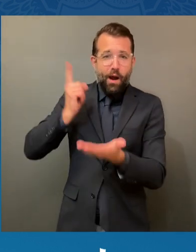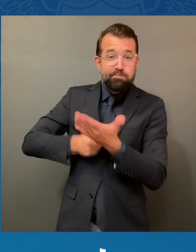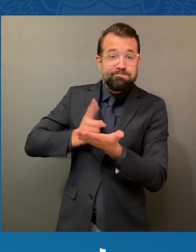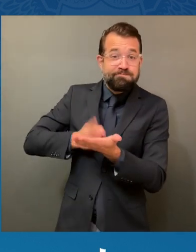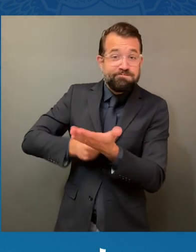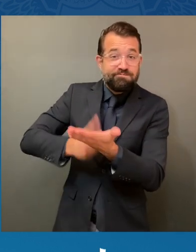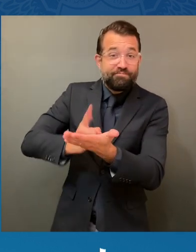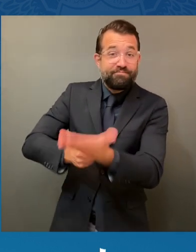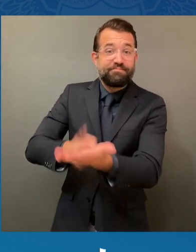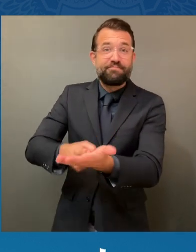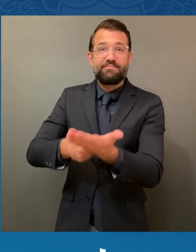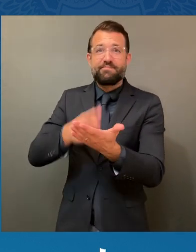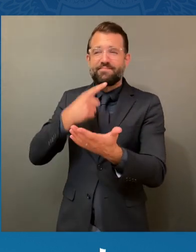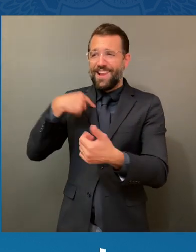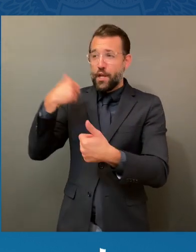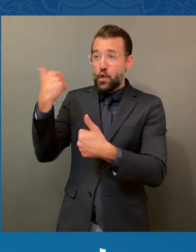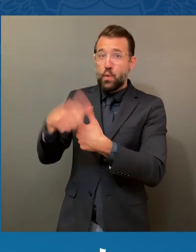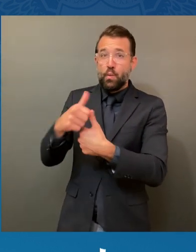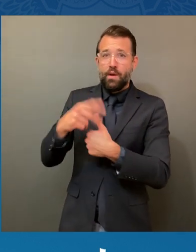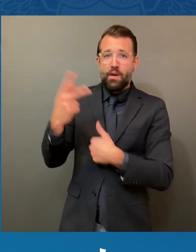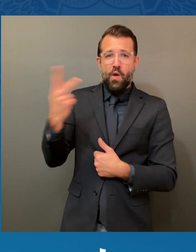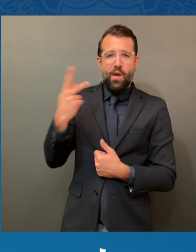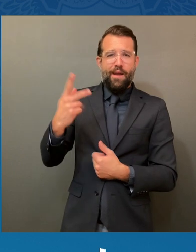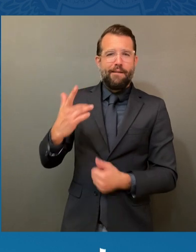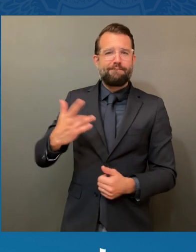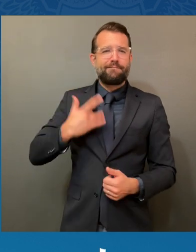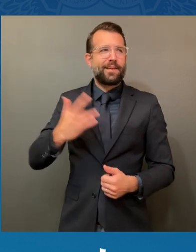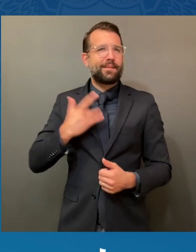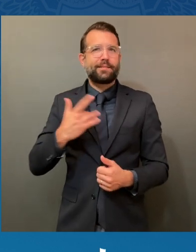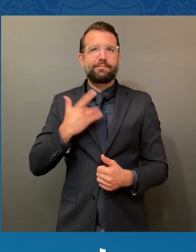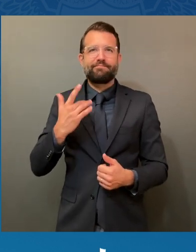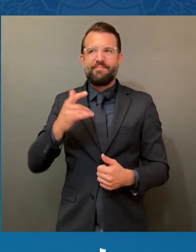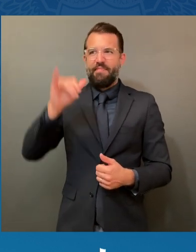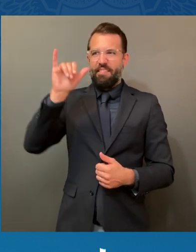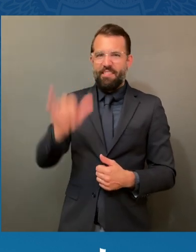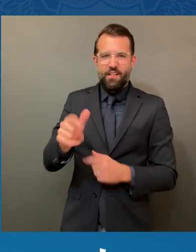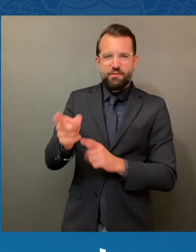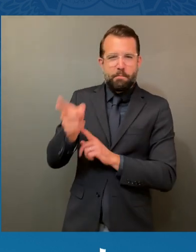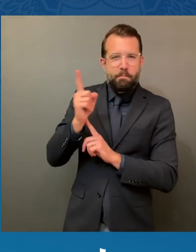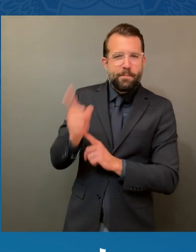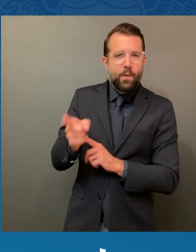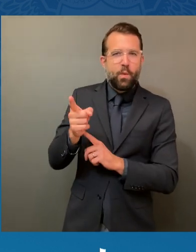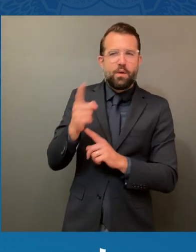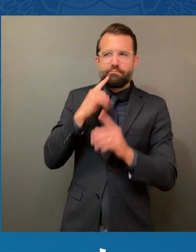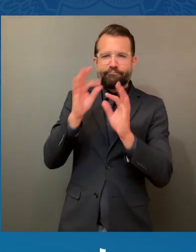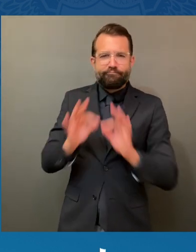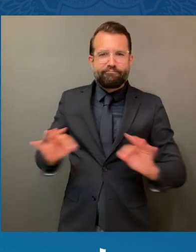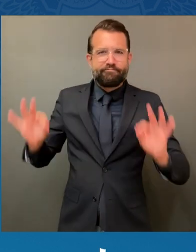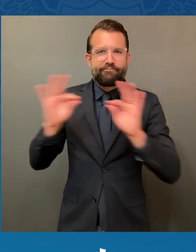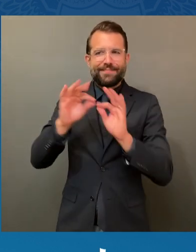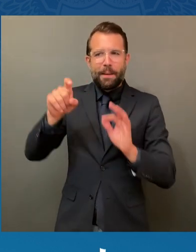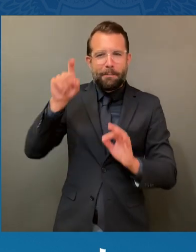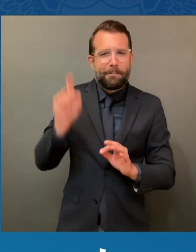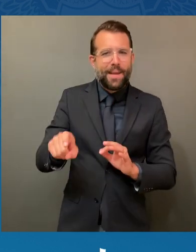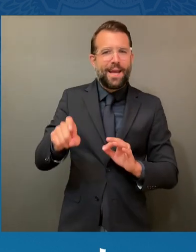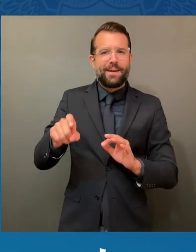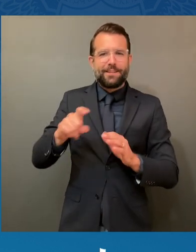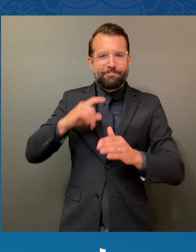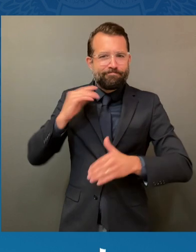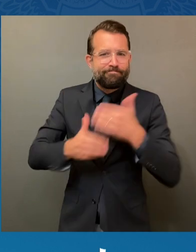both of us feeling a sense of the urgency of that moment and the responsibility that we each had at the time